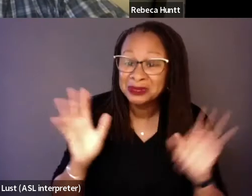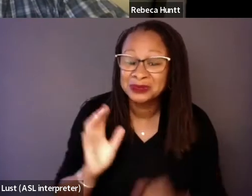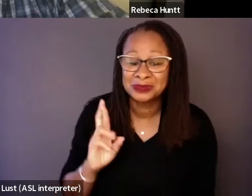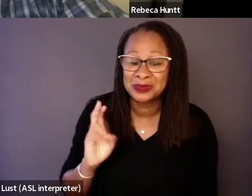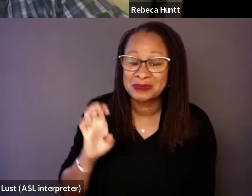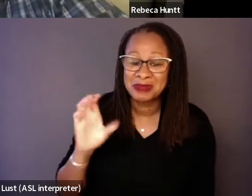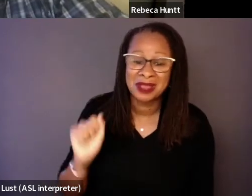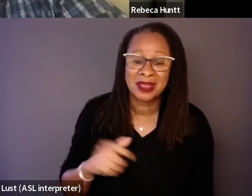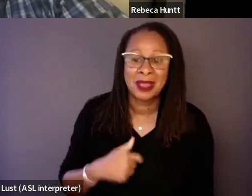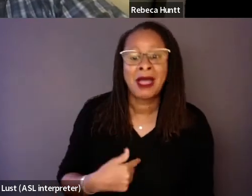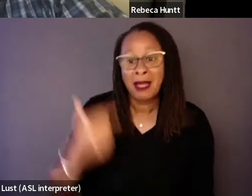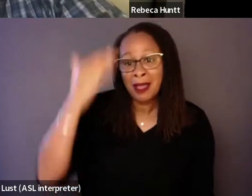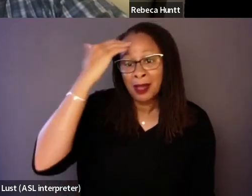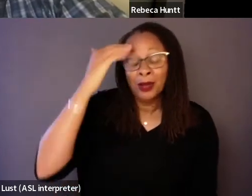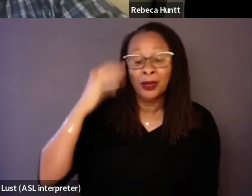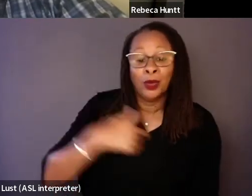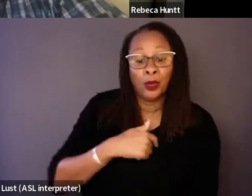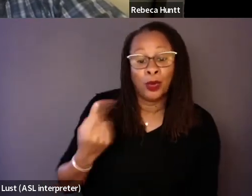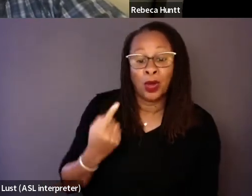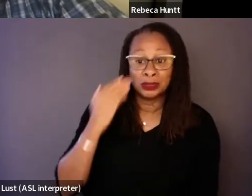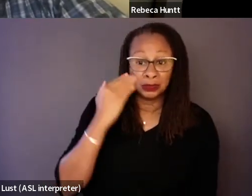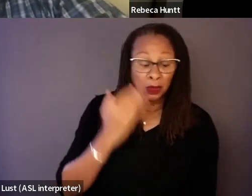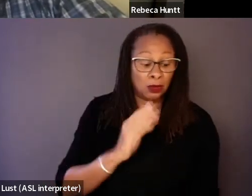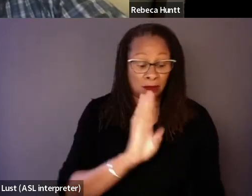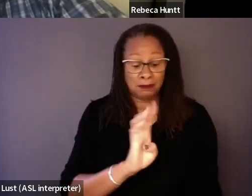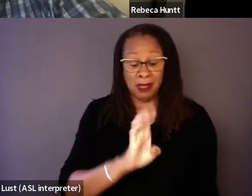I think -- well, I know that we always knew that BEBA was going to be a film.